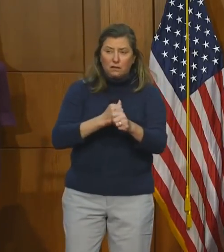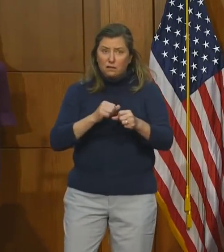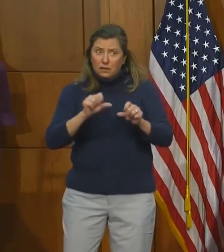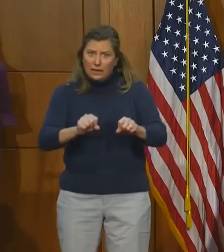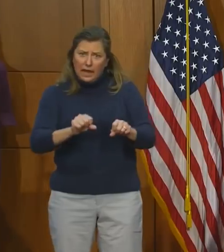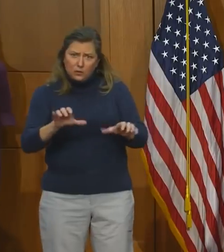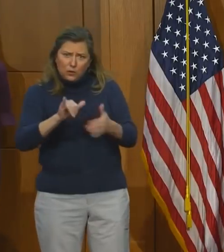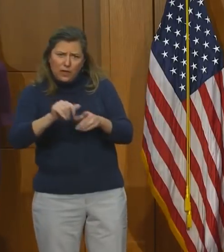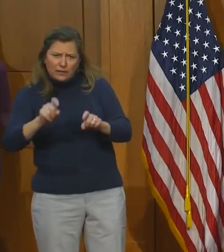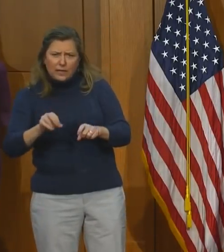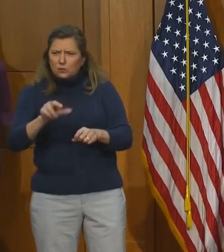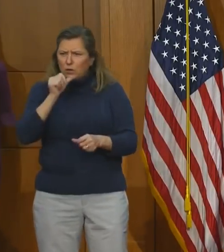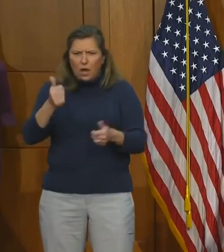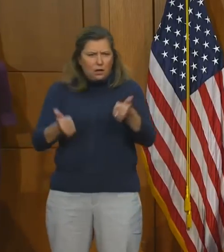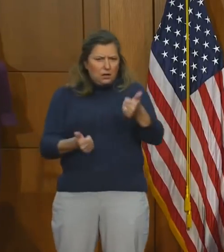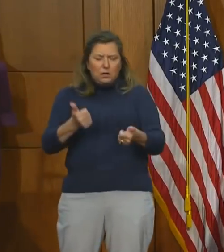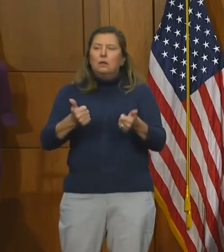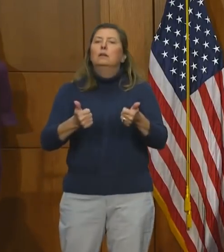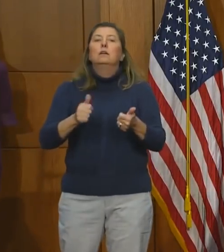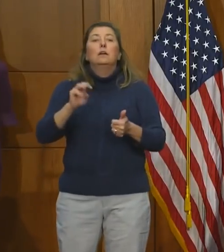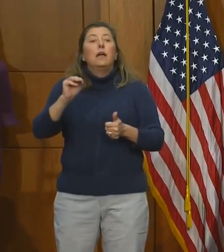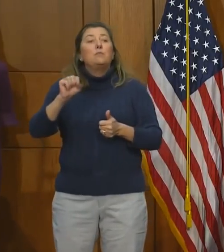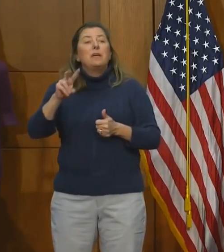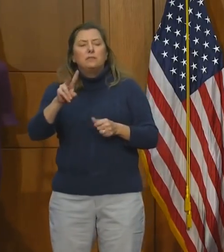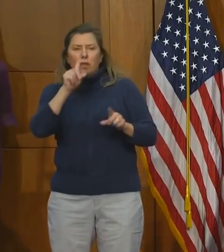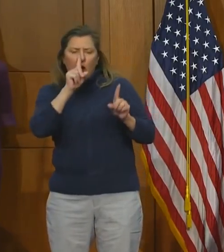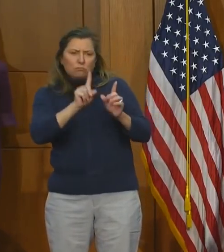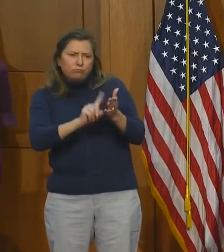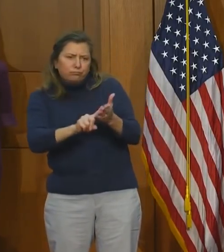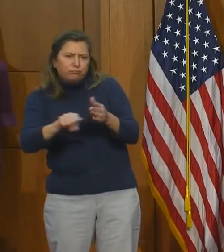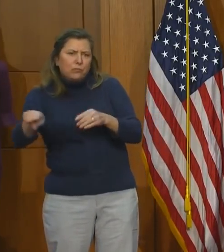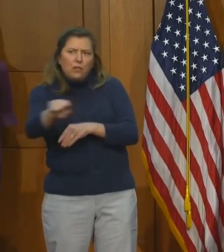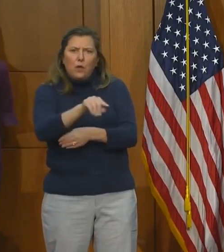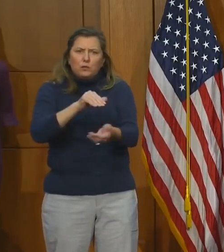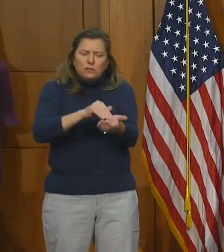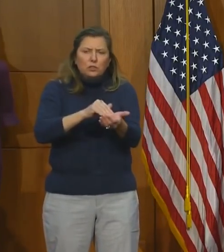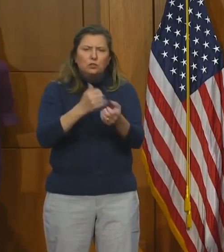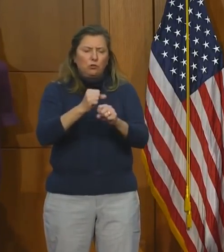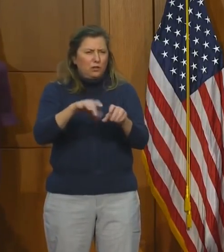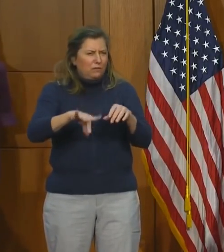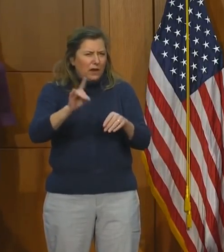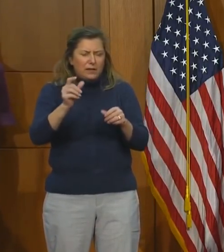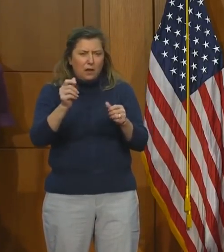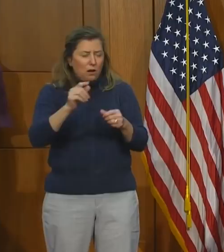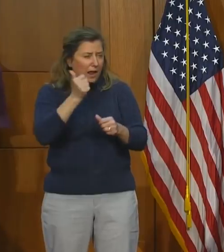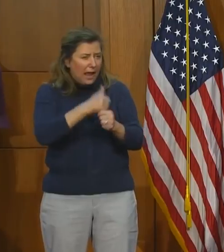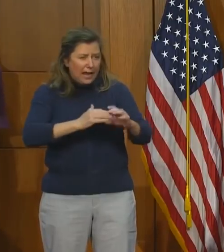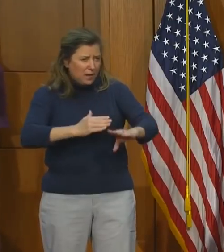A TEST TO THE LAB HOW CAN WE GET MORE SWABS WHAT TEST ARE APPROVED OR NOT APPROVED AMNESTY IS CONDUCTING A NEEDS